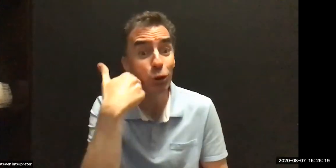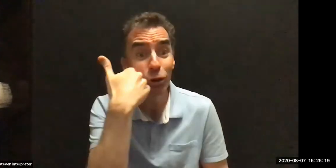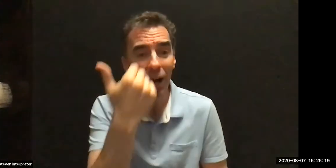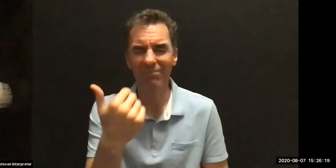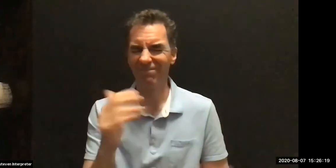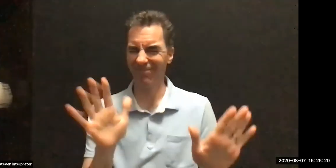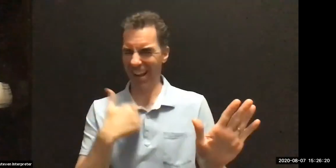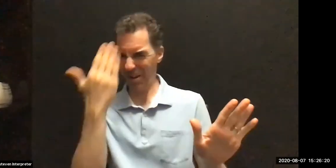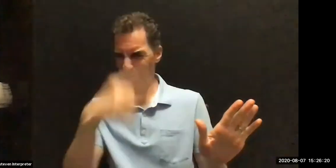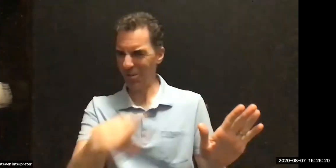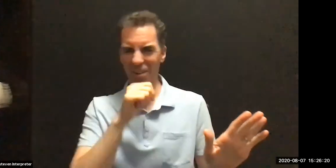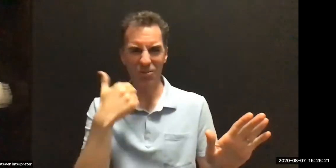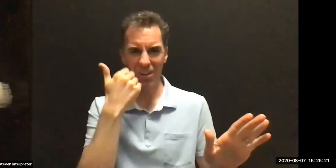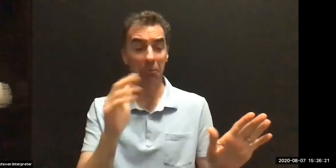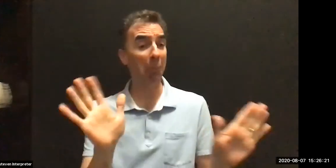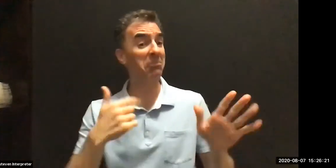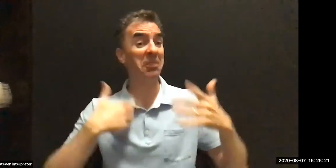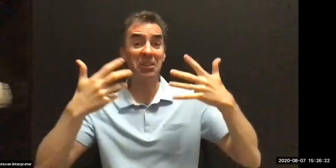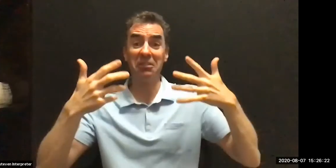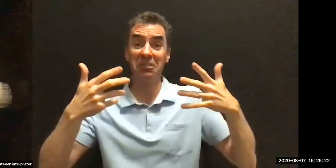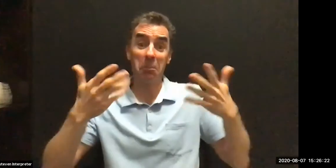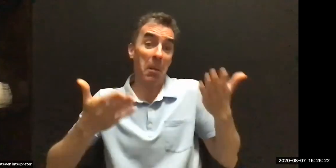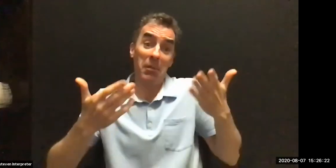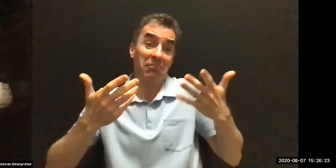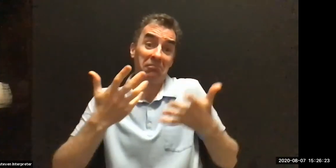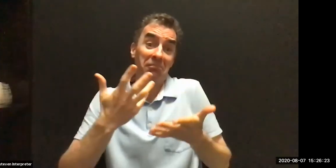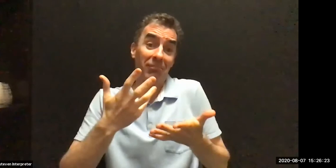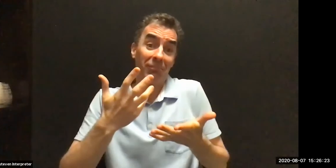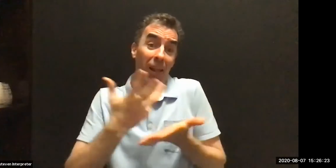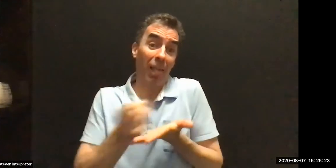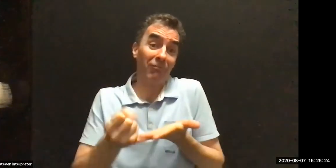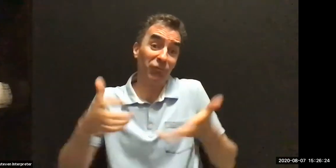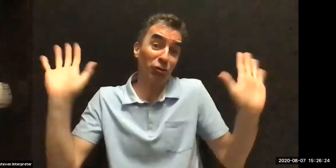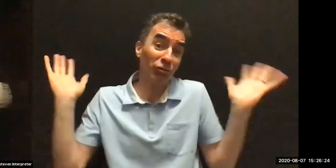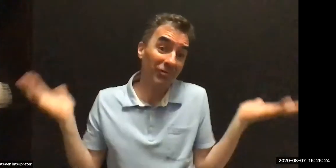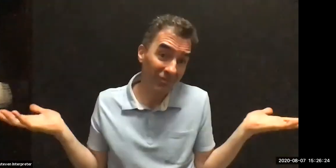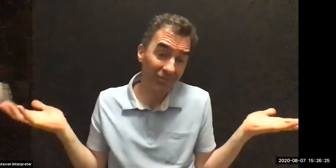Channelle Charest: Think they're just done. It's very possible. Susi Nitzel: Should be. Mm hmm.